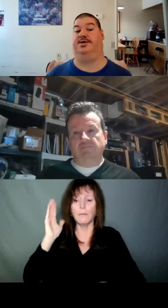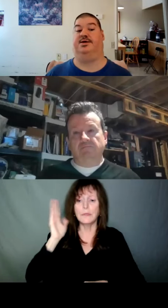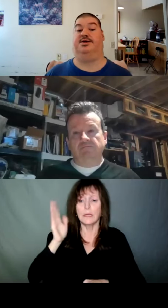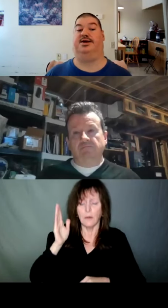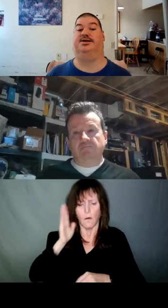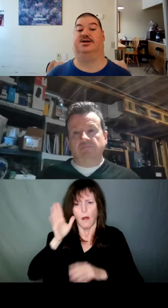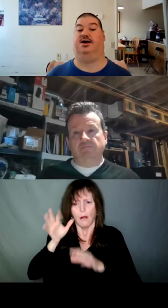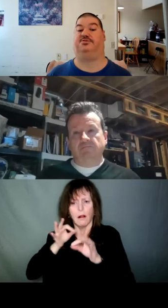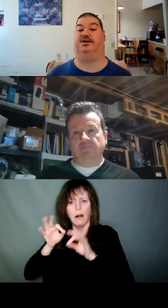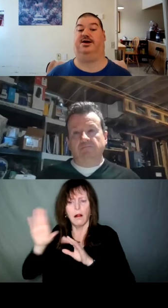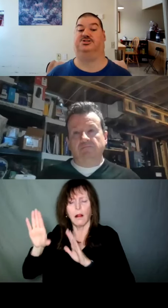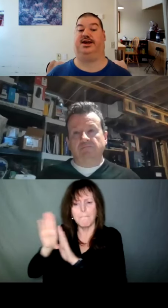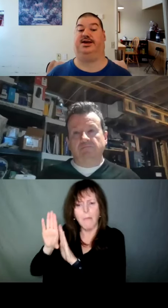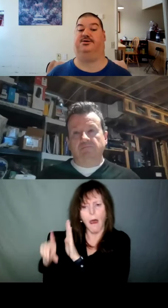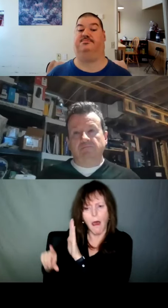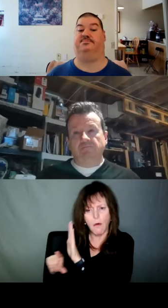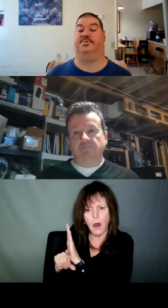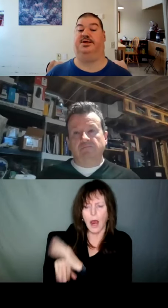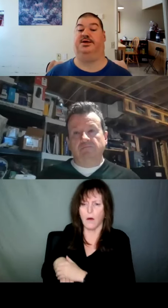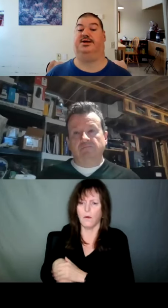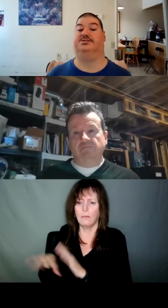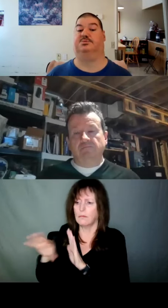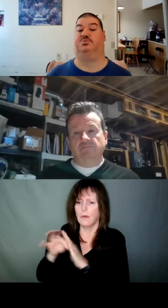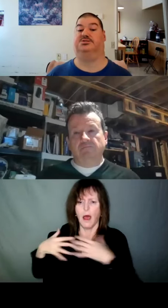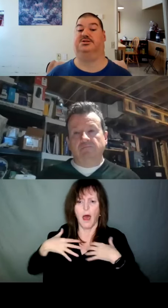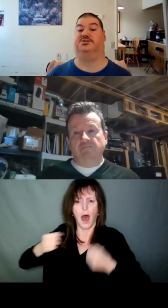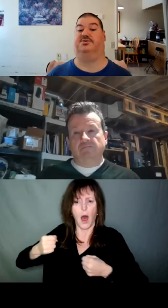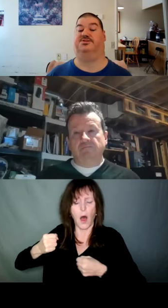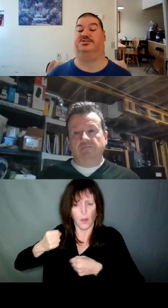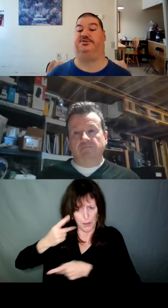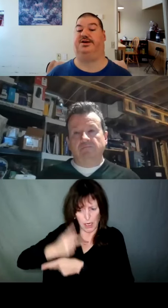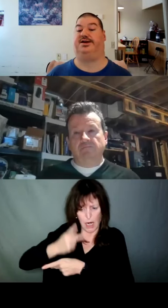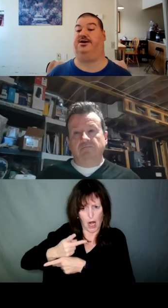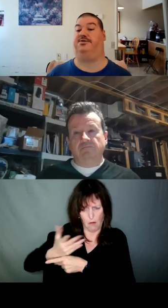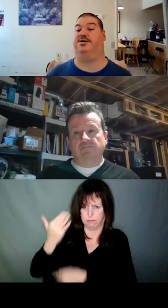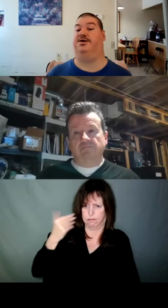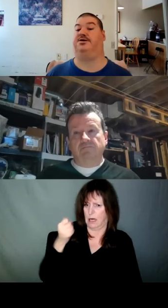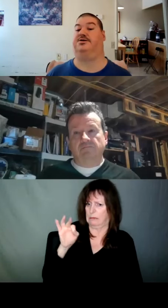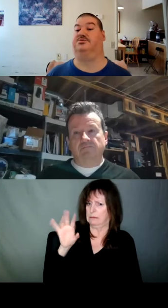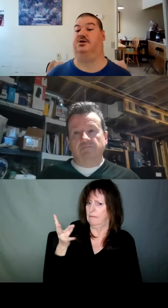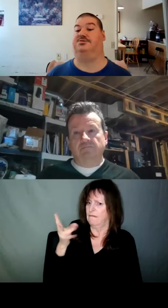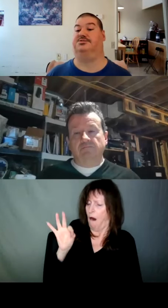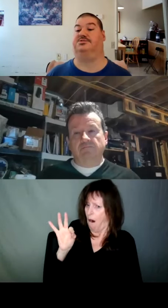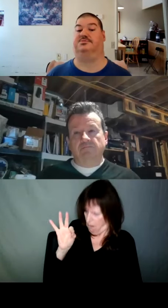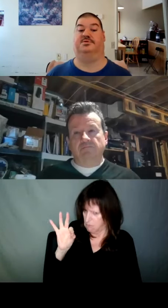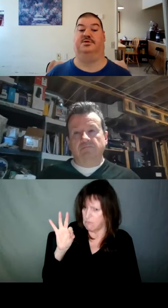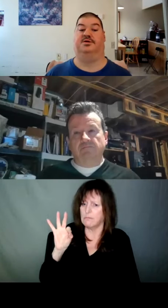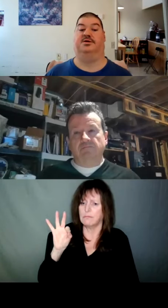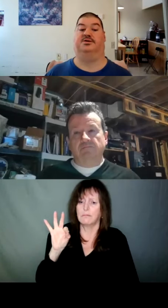Valyear .